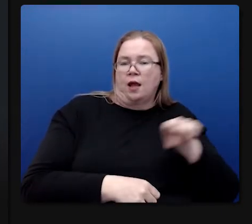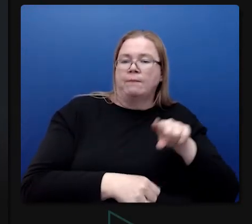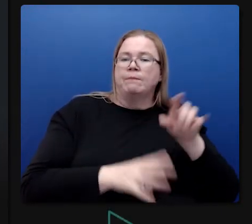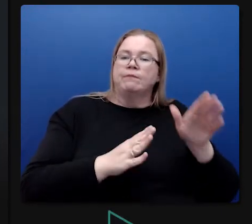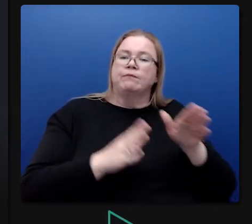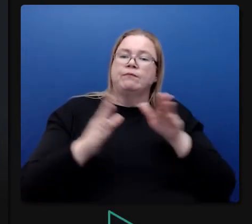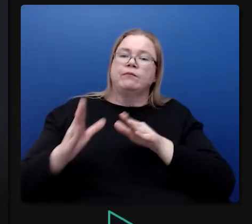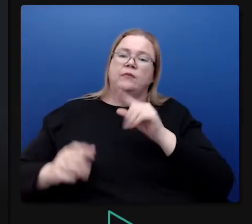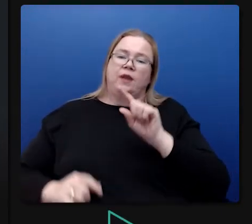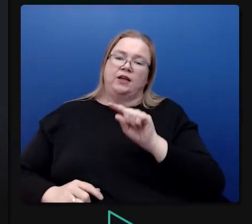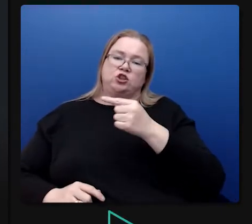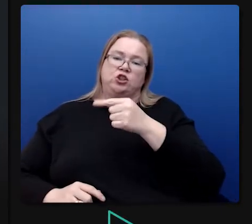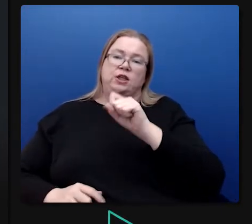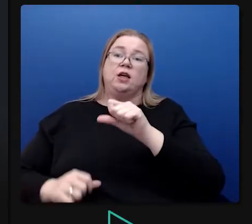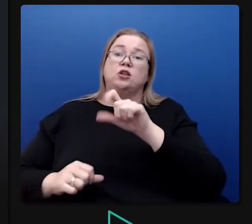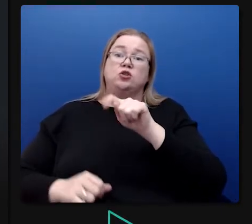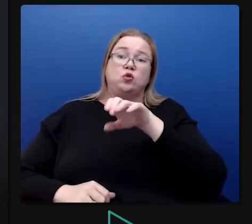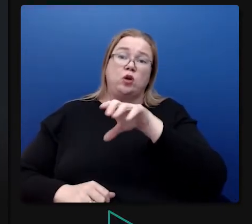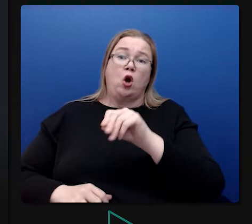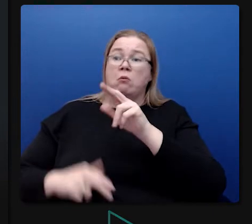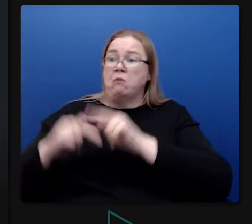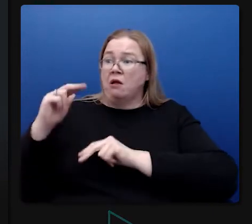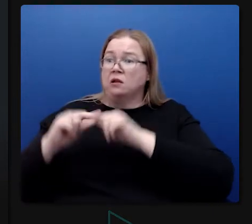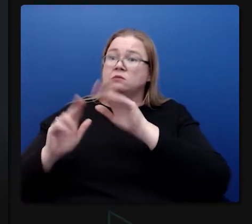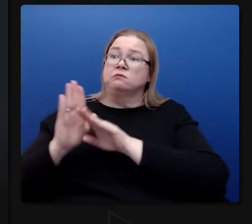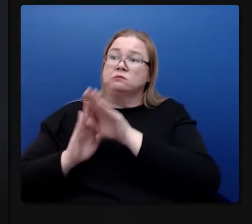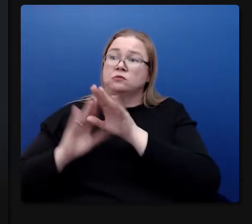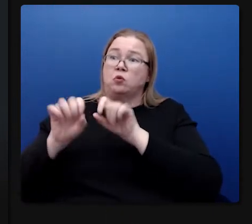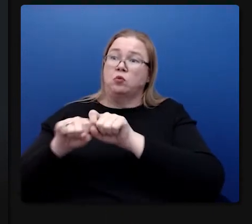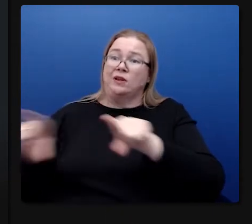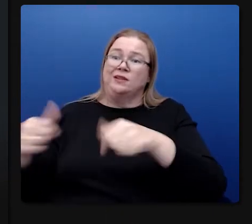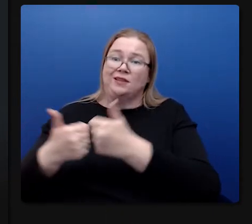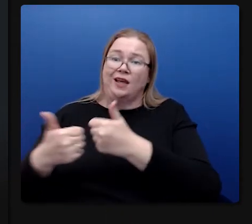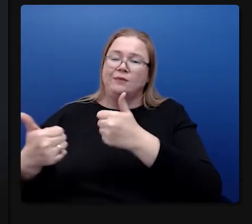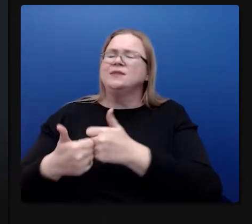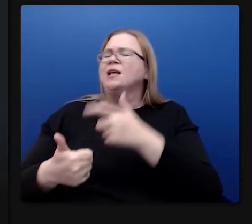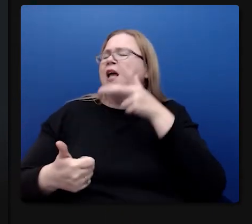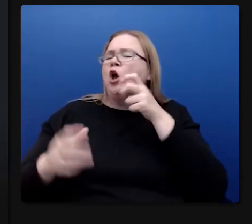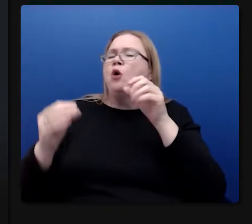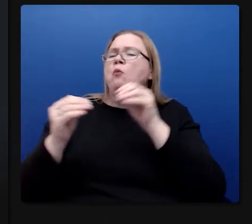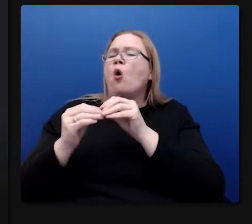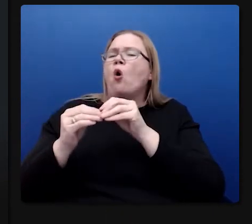XGS are obviously our studios who build and release games. You'll hear a little more later on